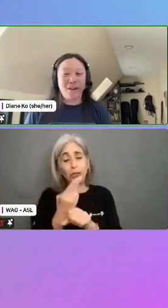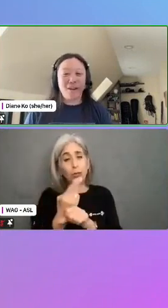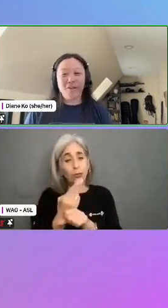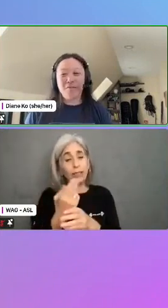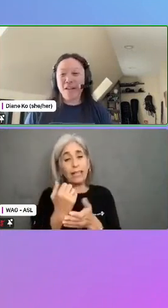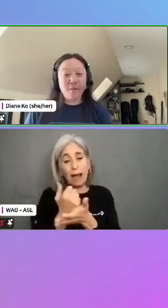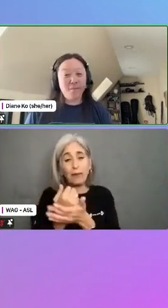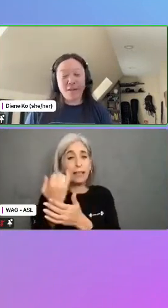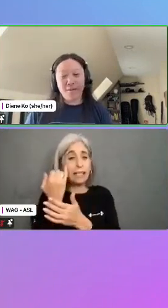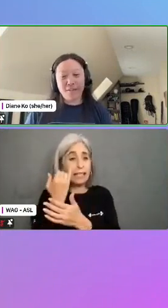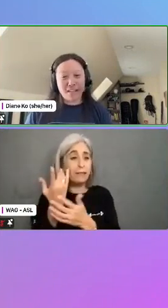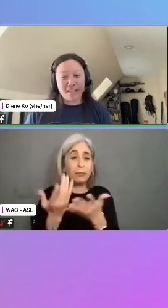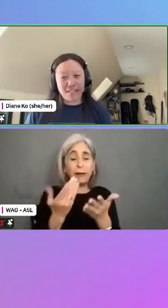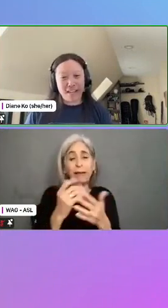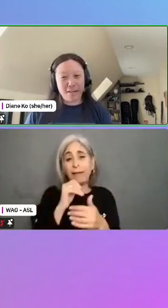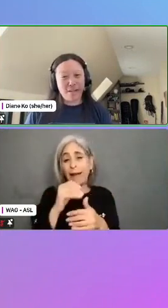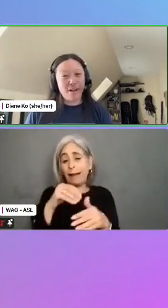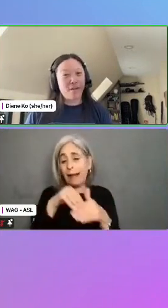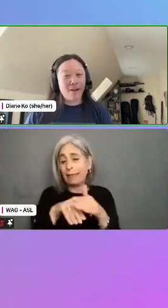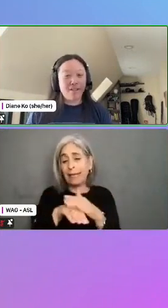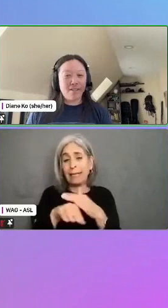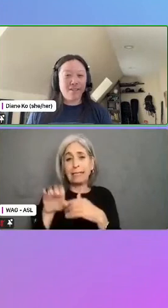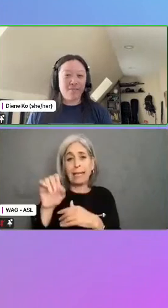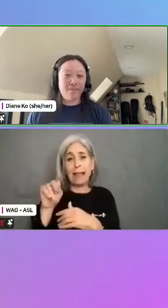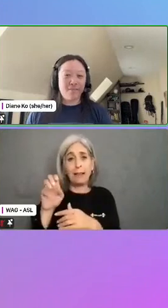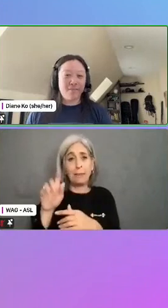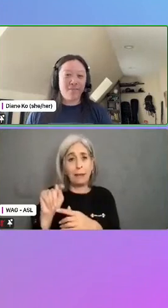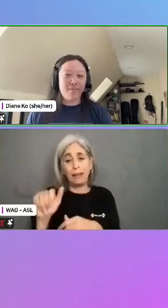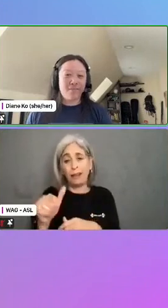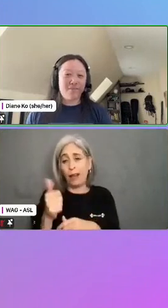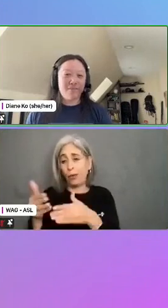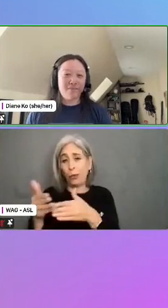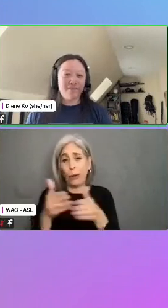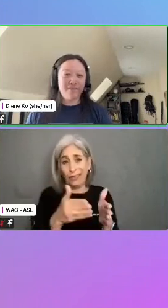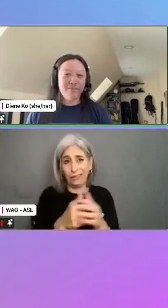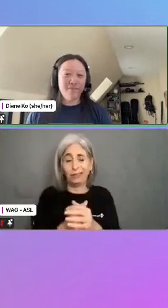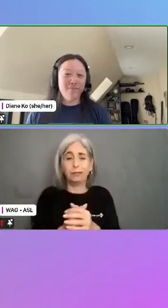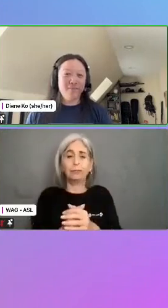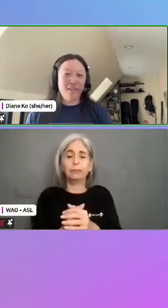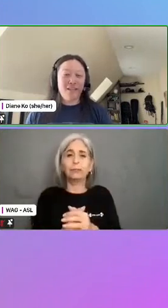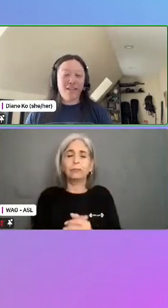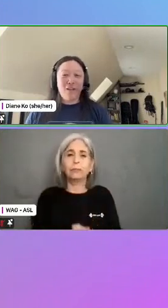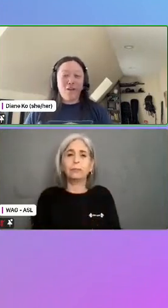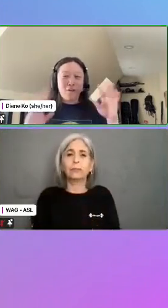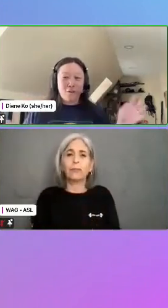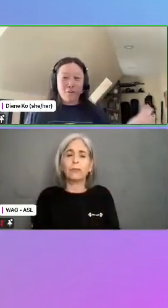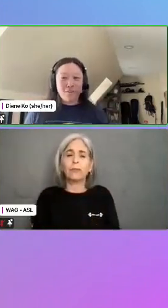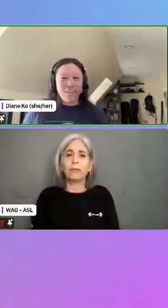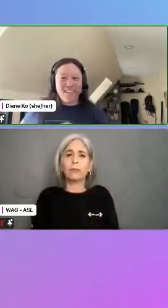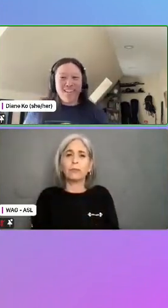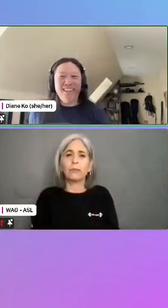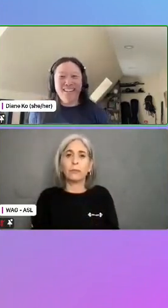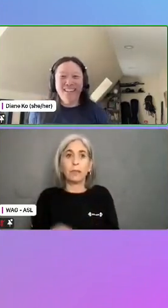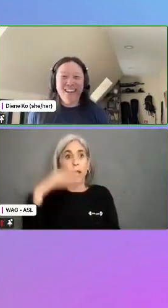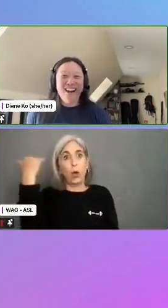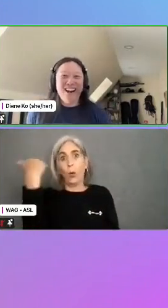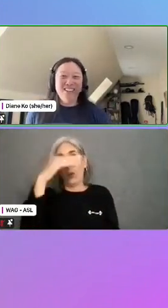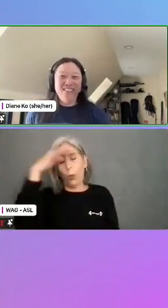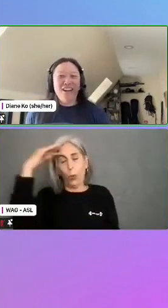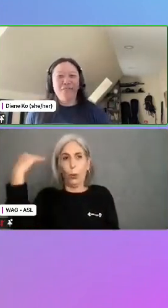forward ref API to expose a ref to the computed isomer. Instead of defining a functional component that only takes in prompts, the component now takes in both props and a ref as its argument. In code we can